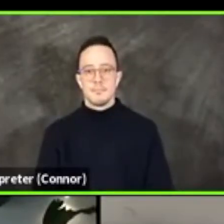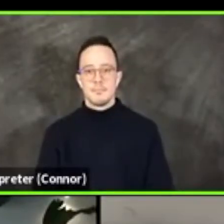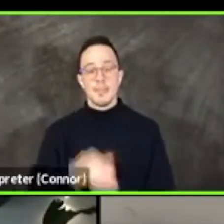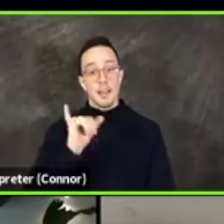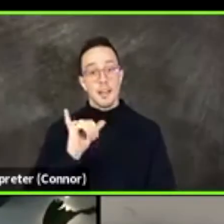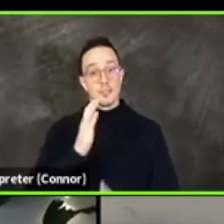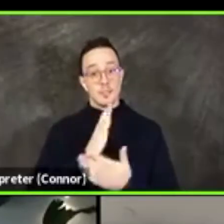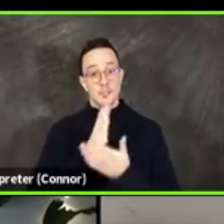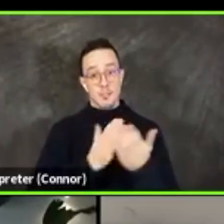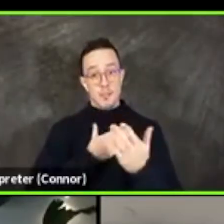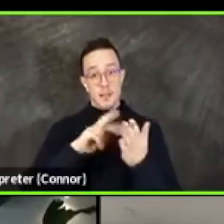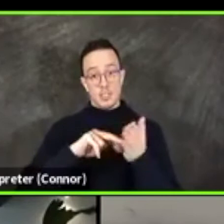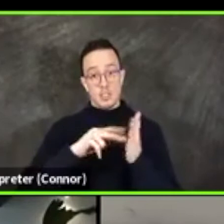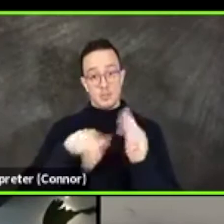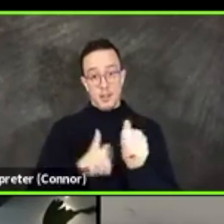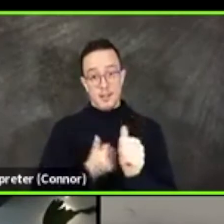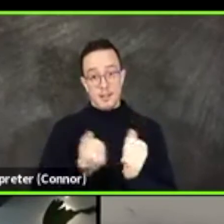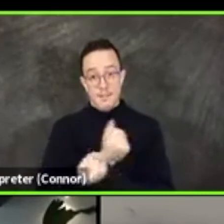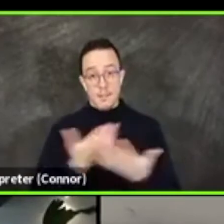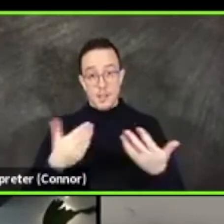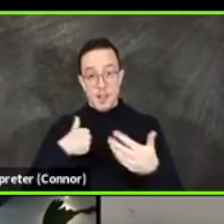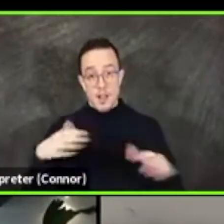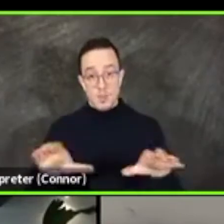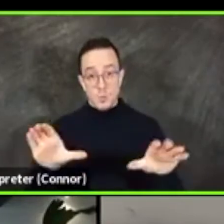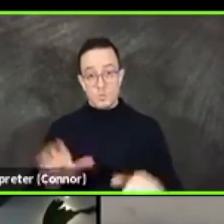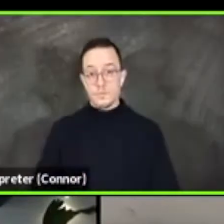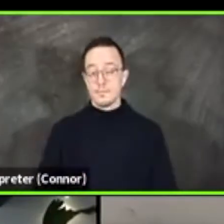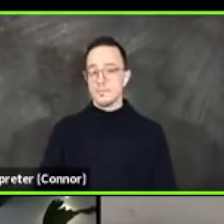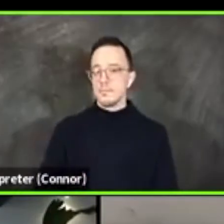(EMILY): CAN I ASK YOU ONE FOLLOW-UP QUESTION, WHICH IS: